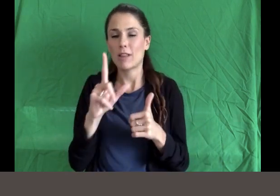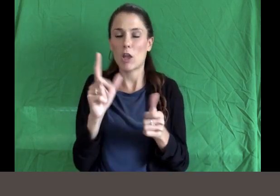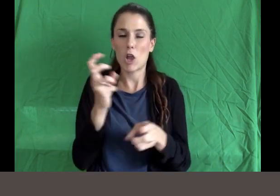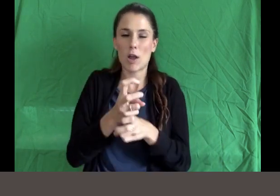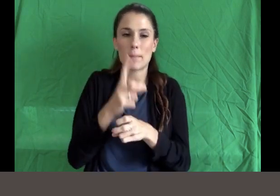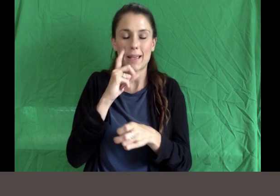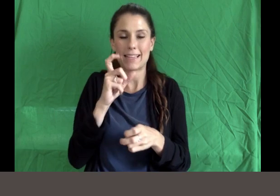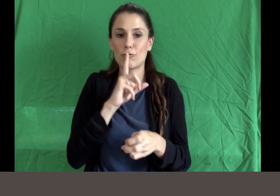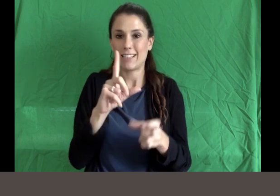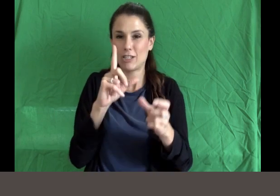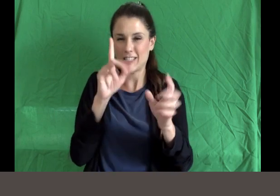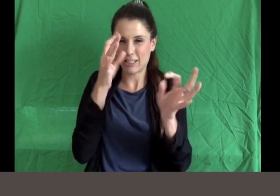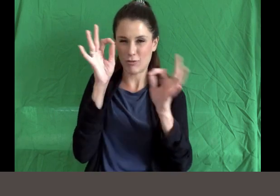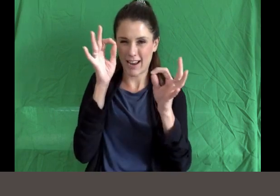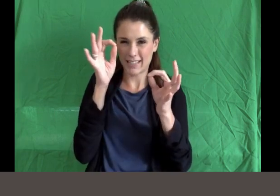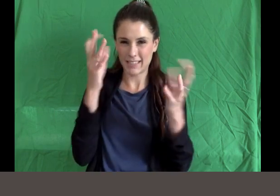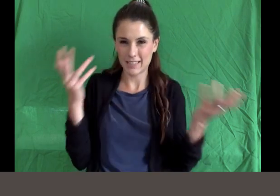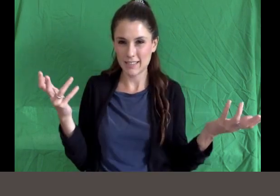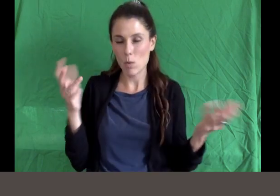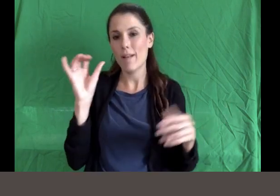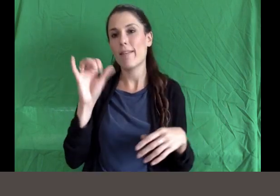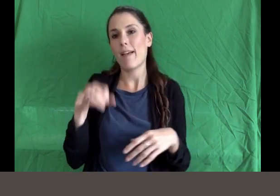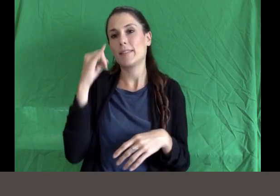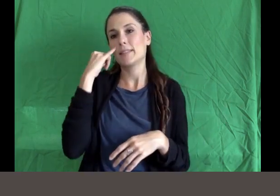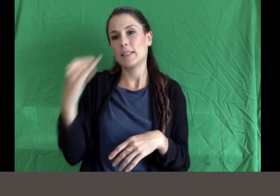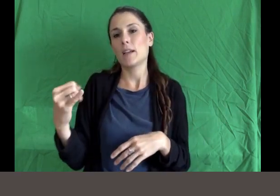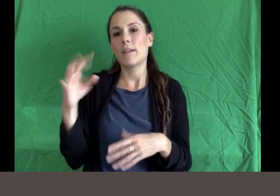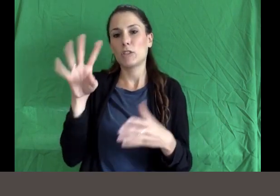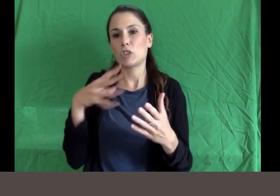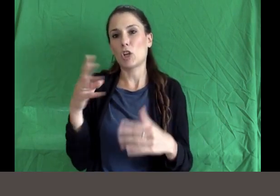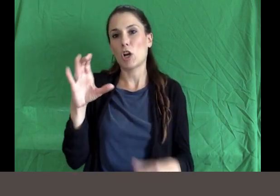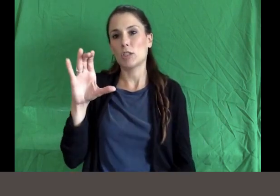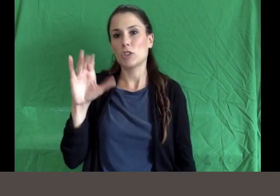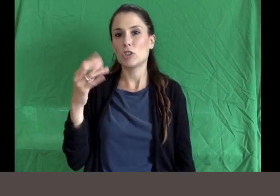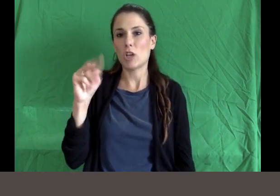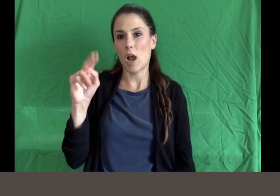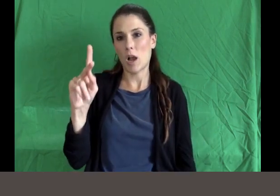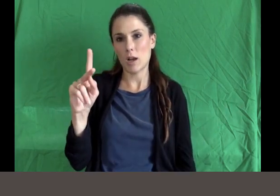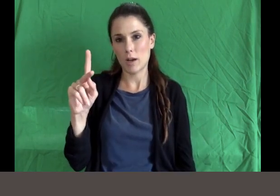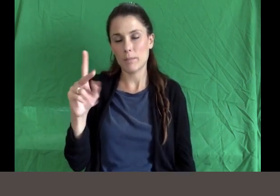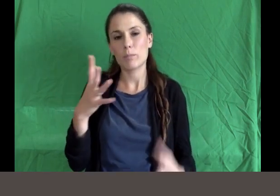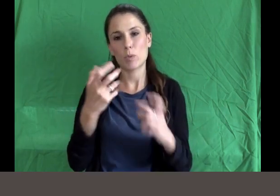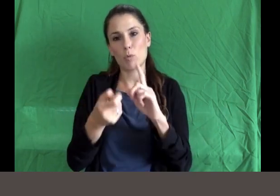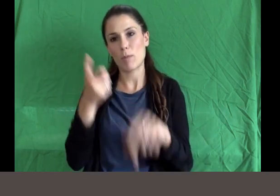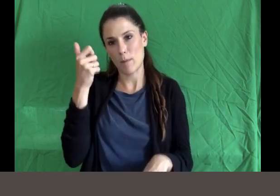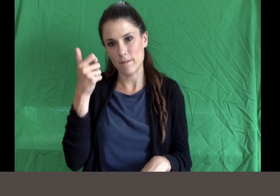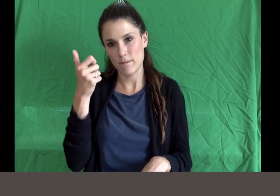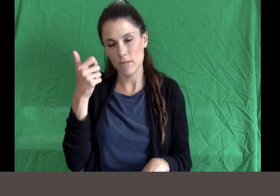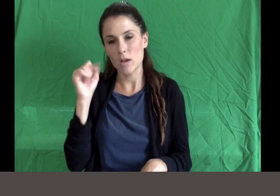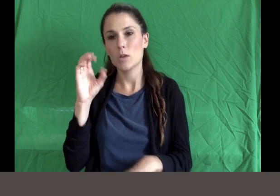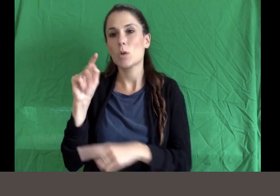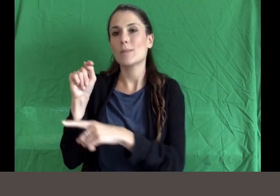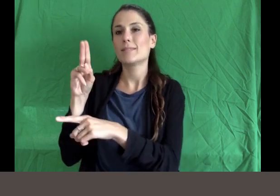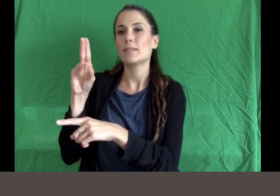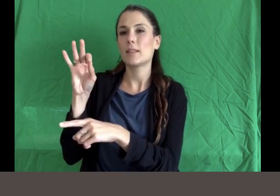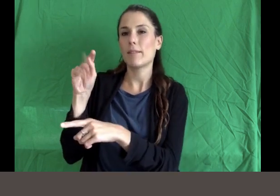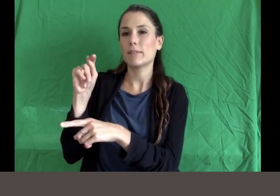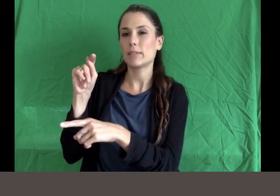was always a fan or has always been a fan of instead of using an actual grid or an apparent grid